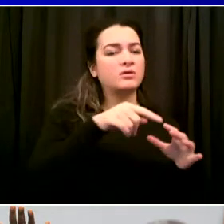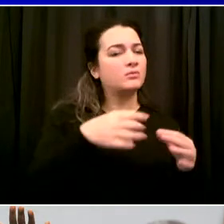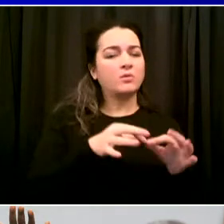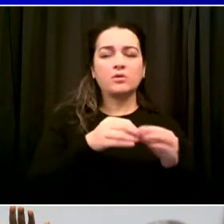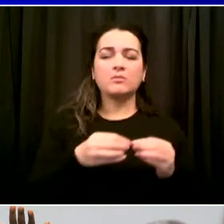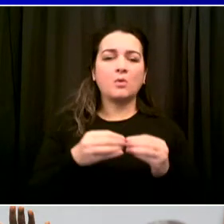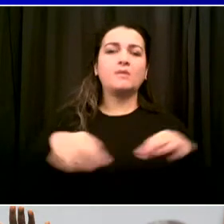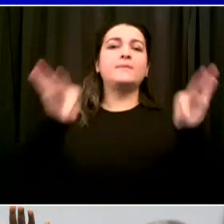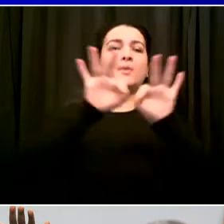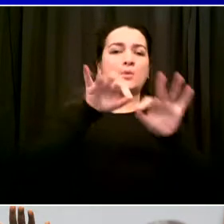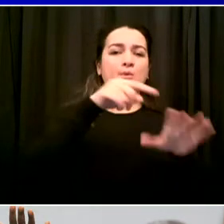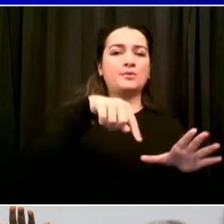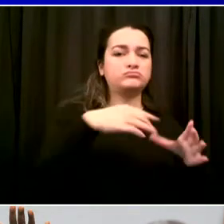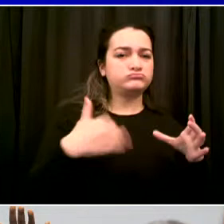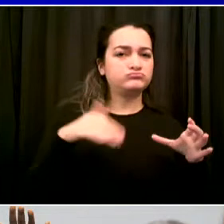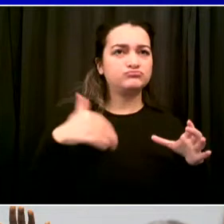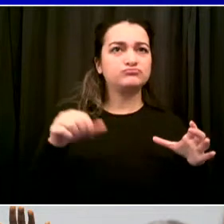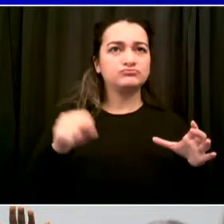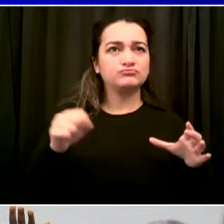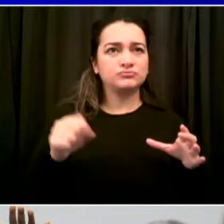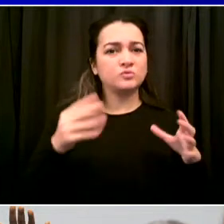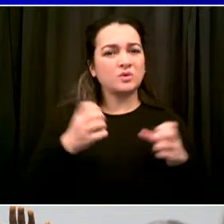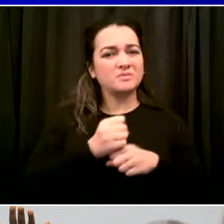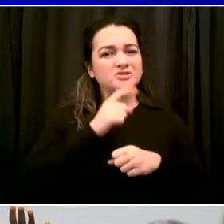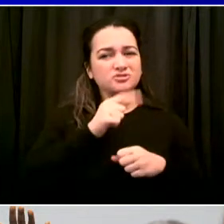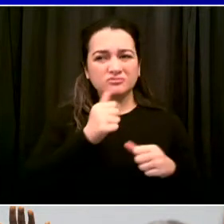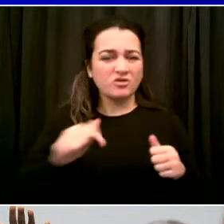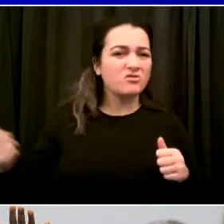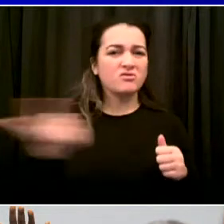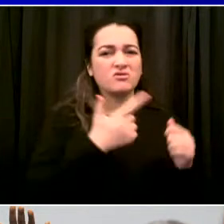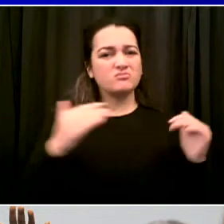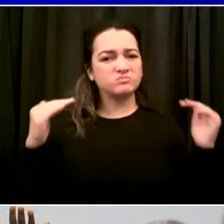THERE IS A HISTORY OF INSTITUTIONAL RACISM THAT H HS A TO BE OVERCOME, TRUST IN N THE